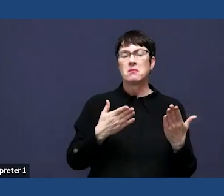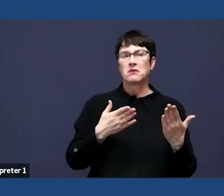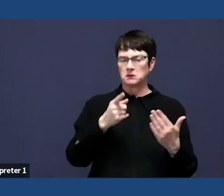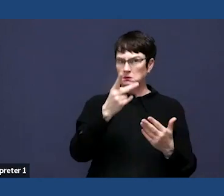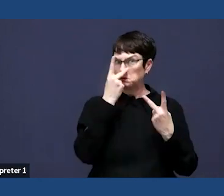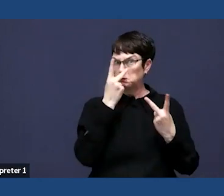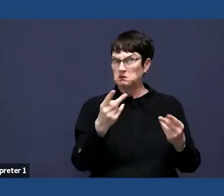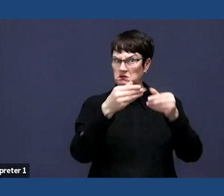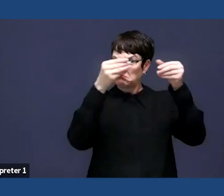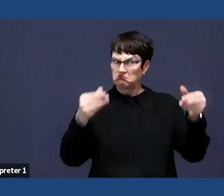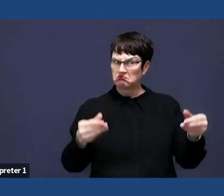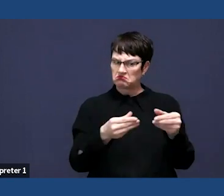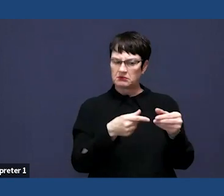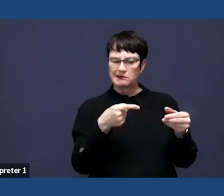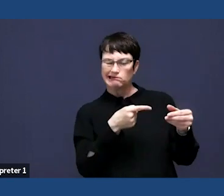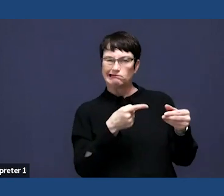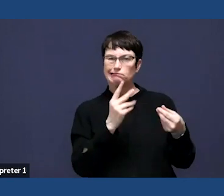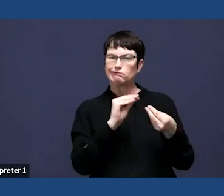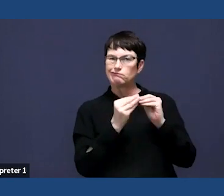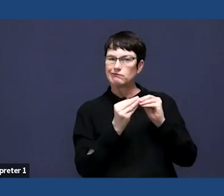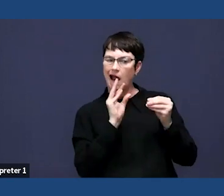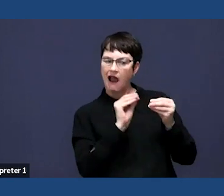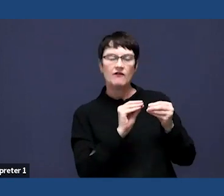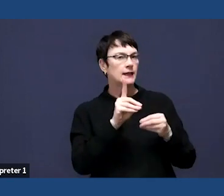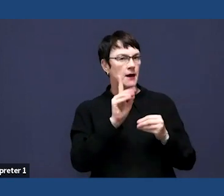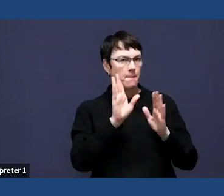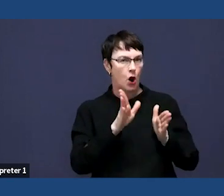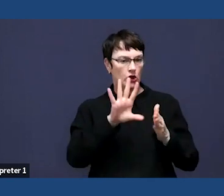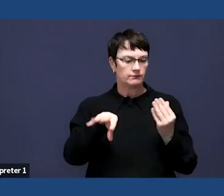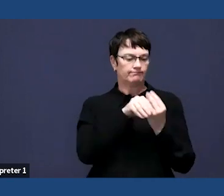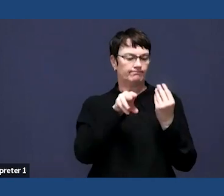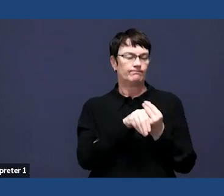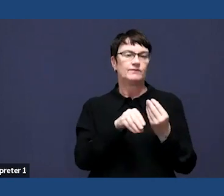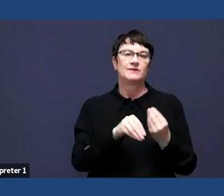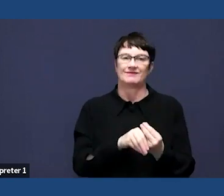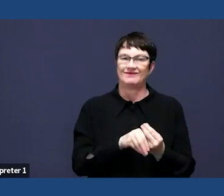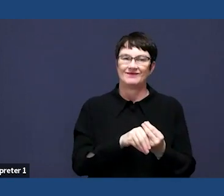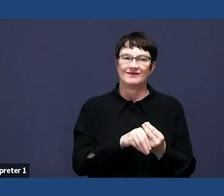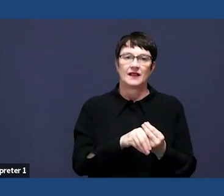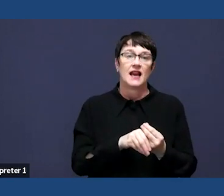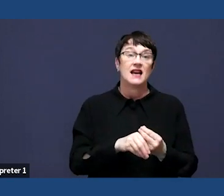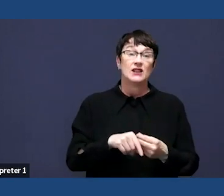This group has met almost annually since then.